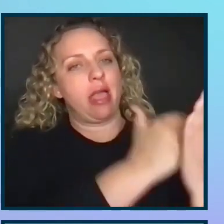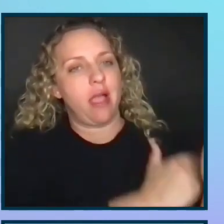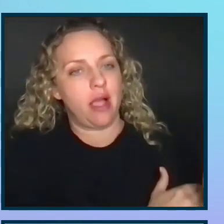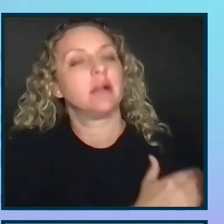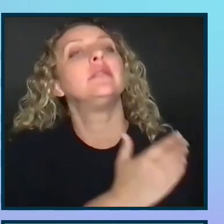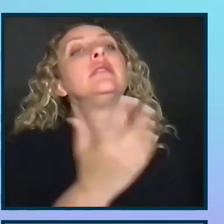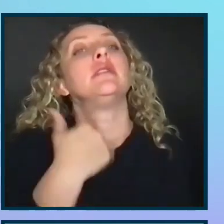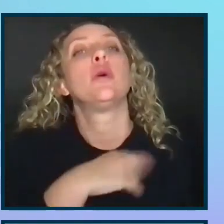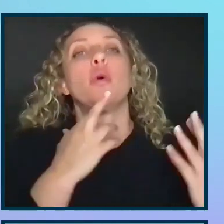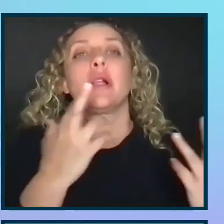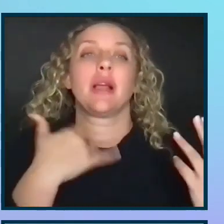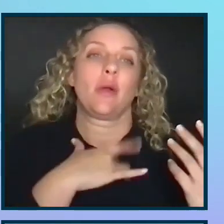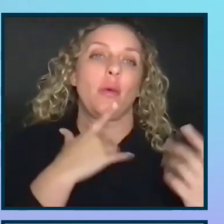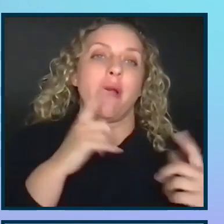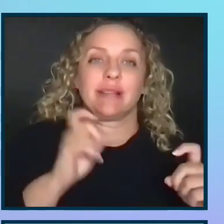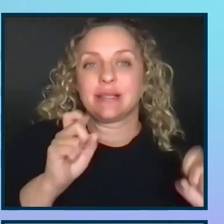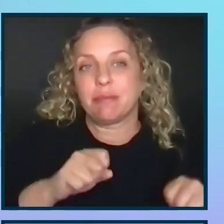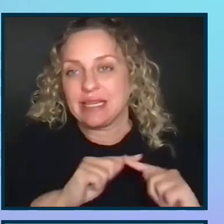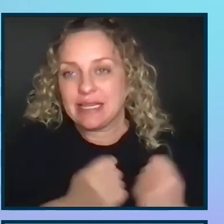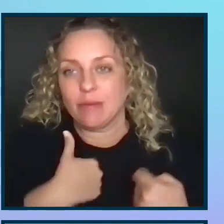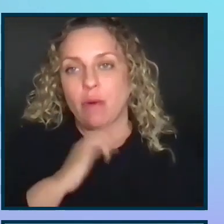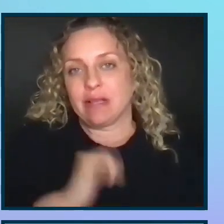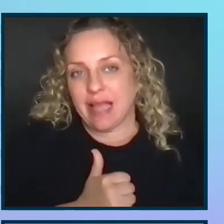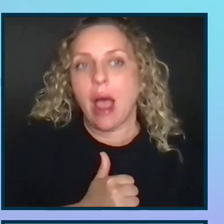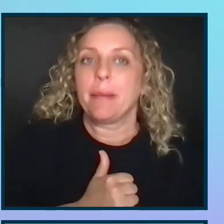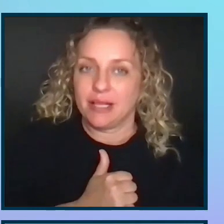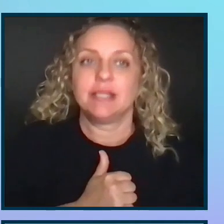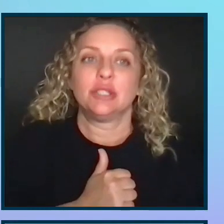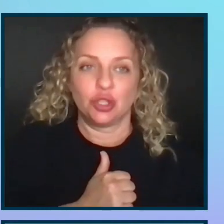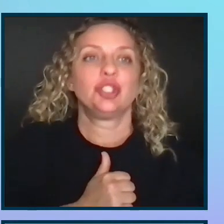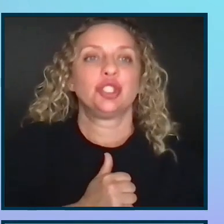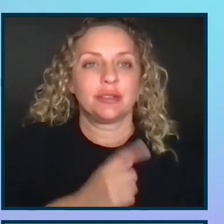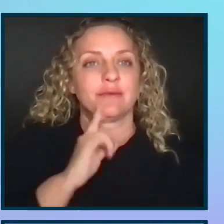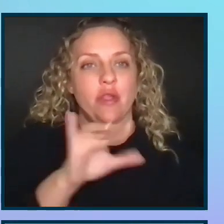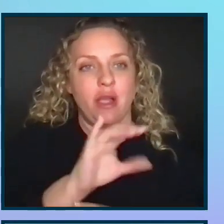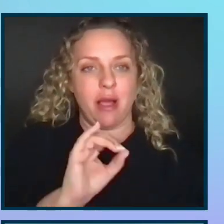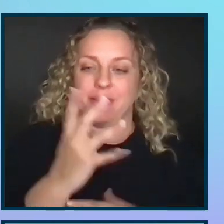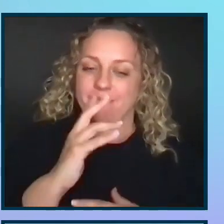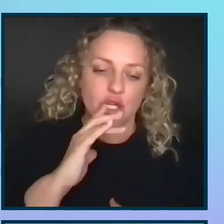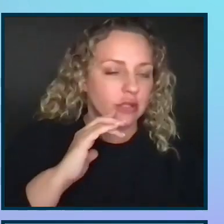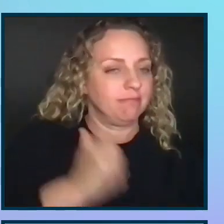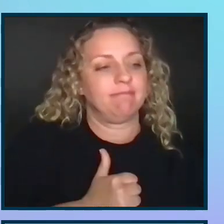we have a really awesome accessibility team and we have an established set of accessibility principles for the company that are centralized and published